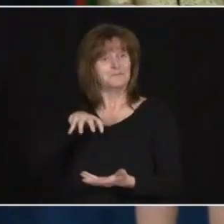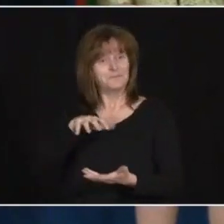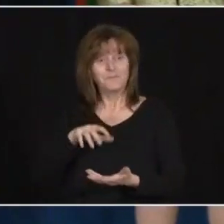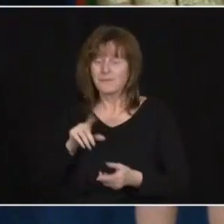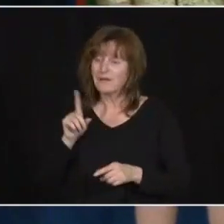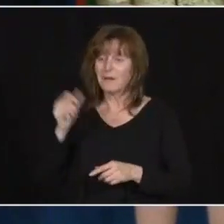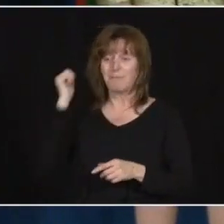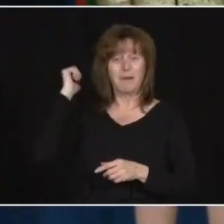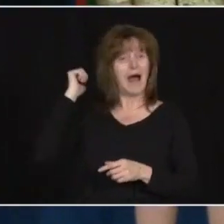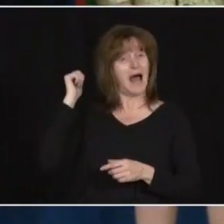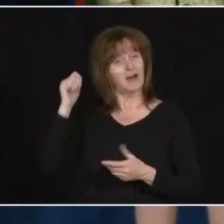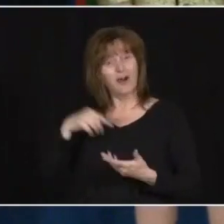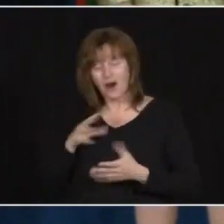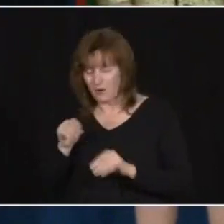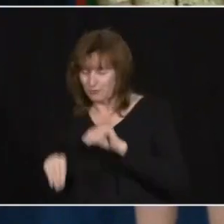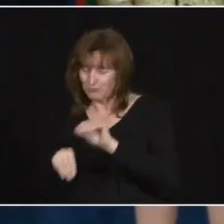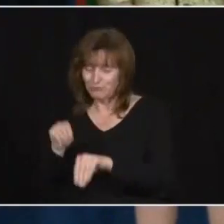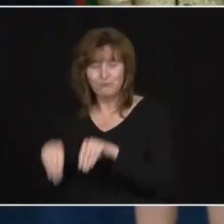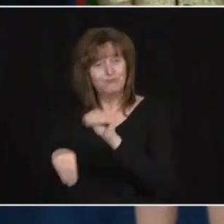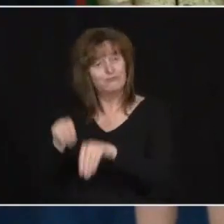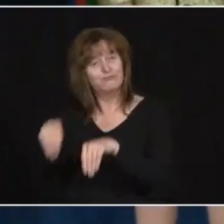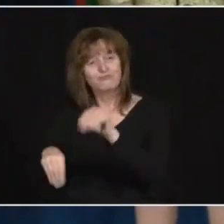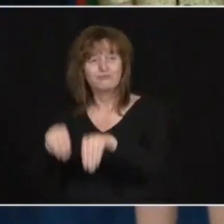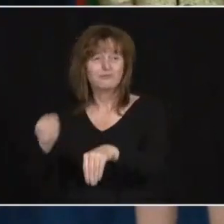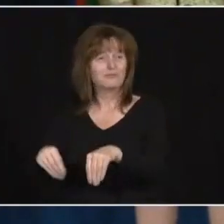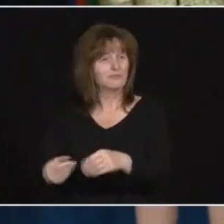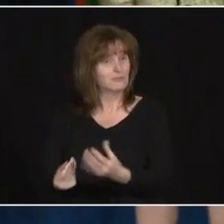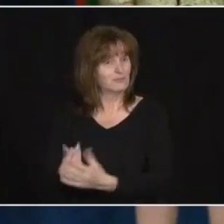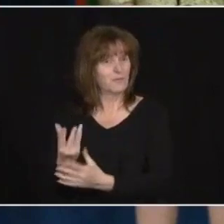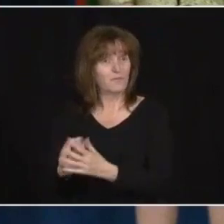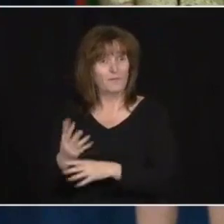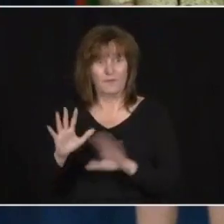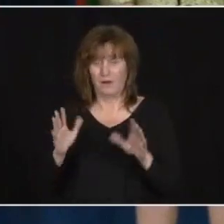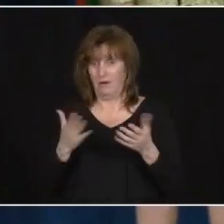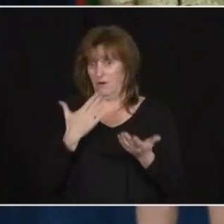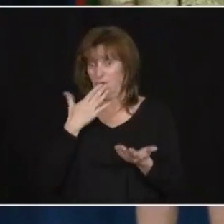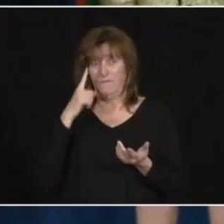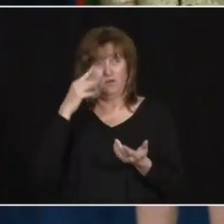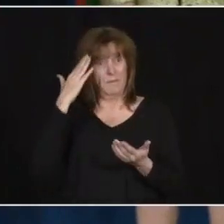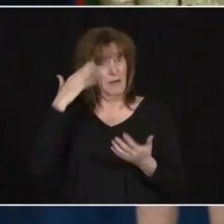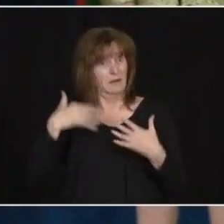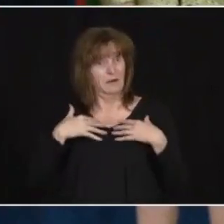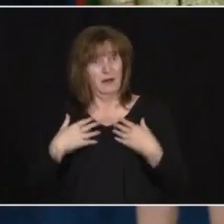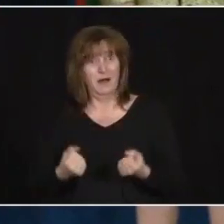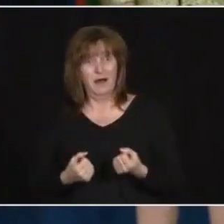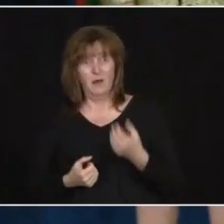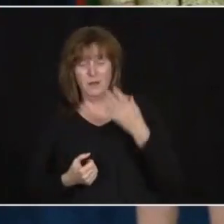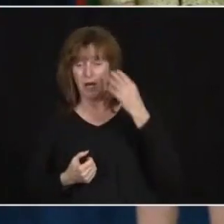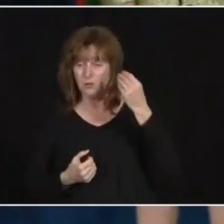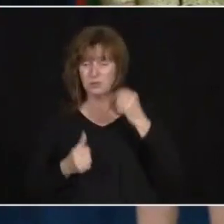backyard and planting the flowers. I said the same thing at cabinet. It's good for mental health.